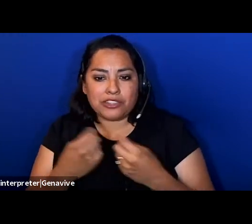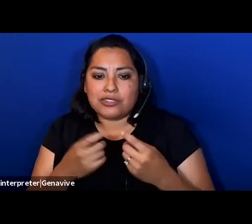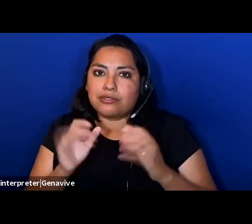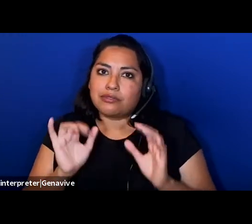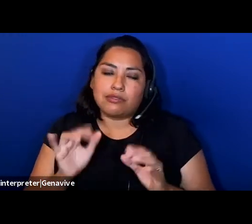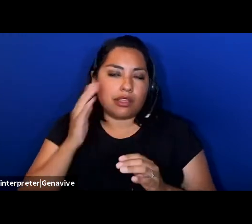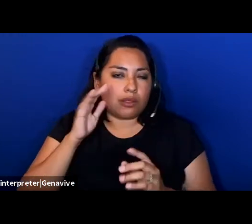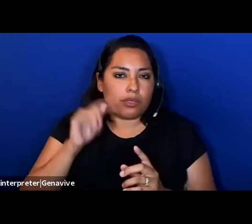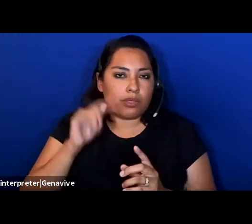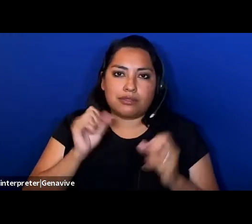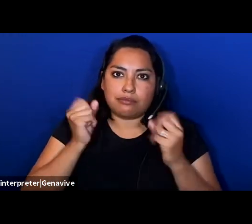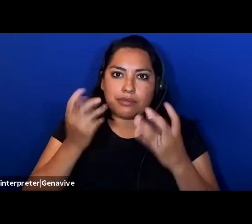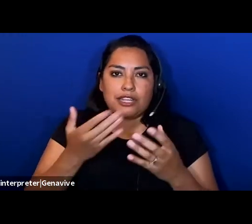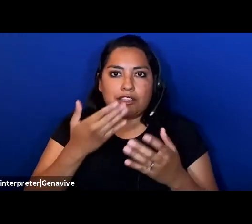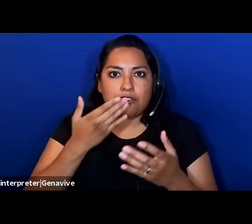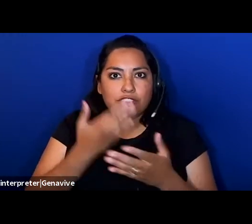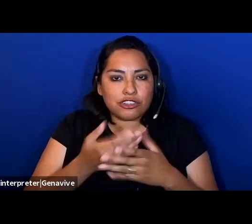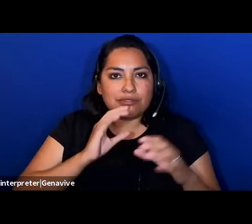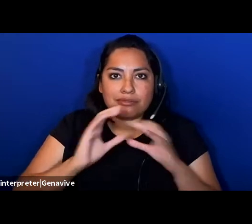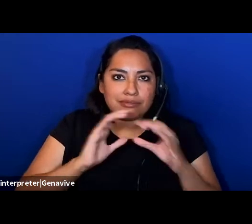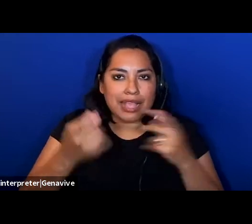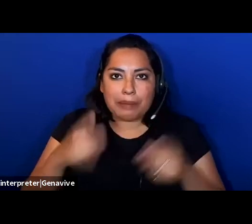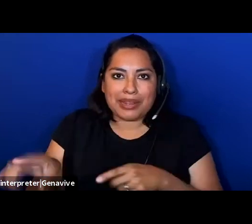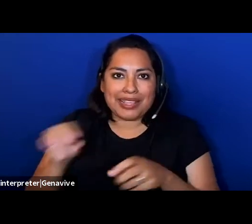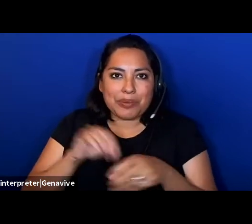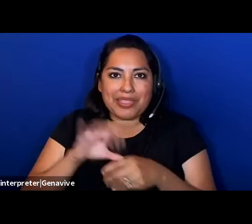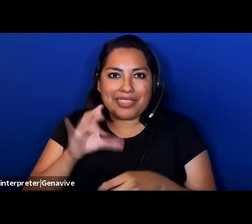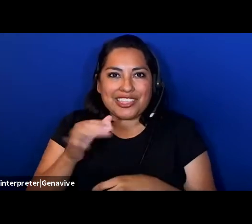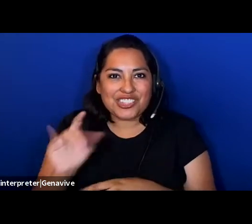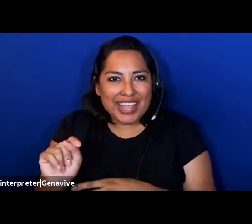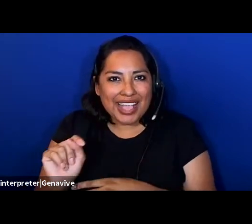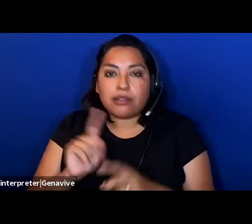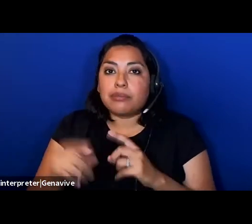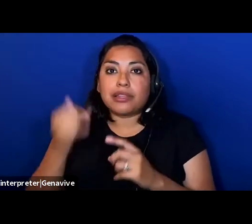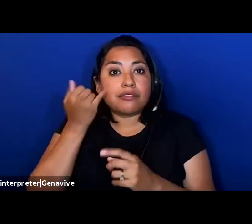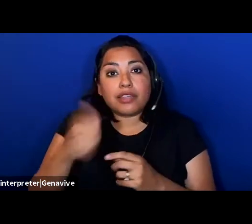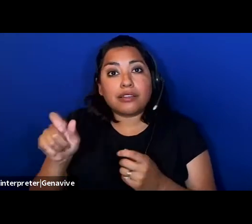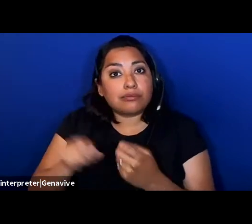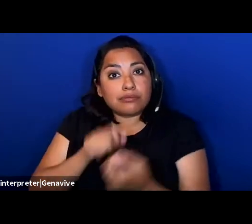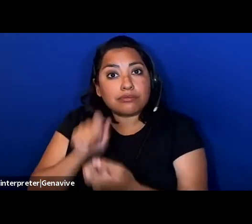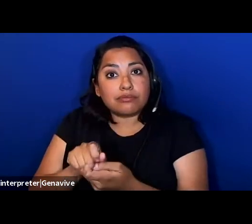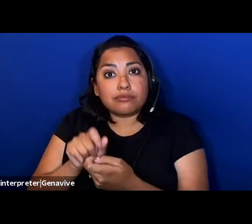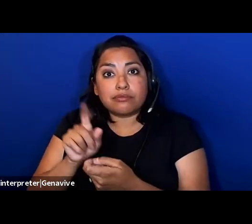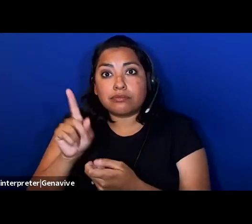happening here as well in the chat. But if you have specific questions, put them in the Q&A and I’ll jump to those in a moment.